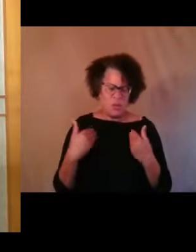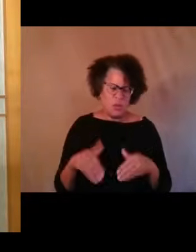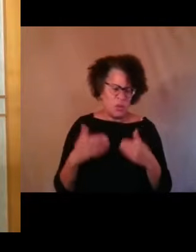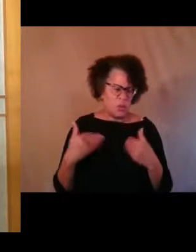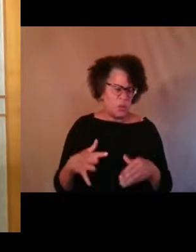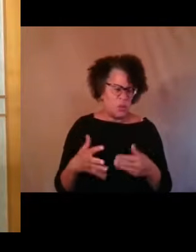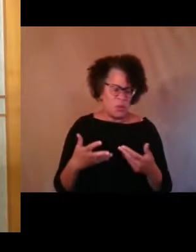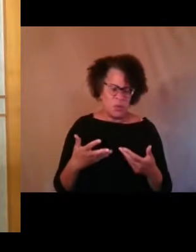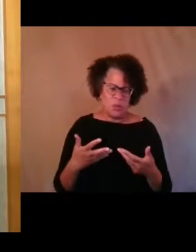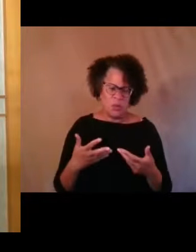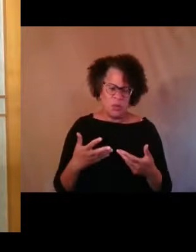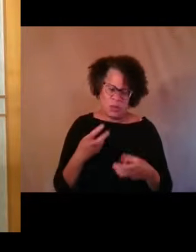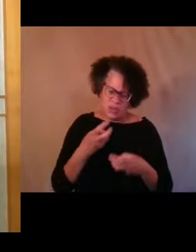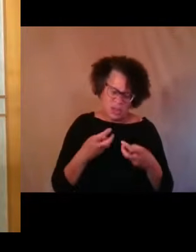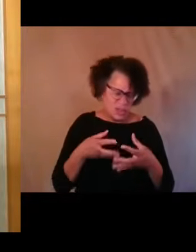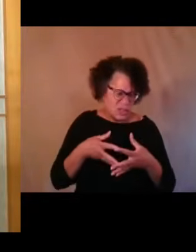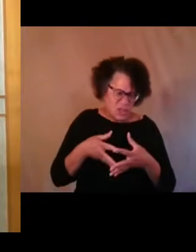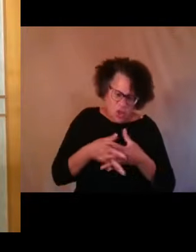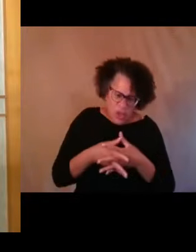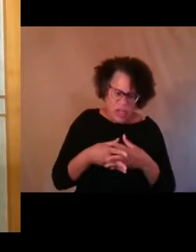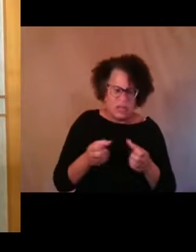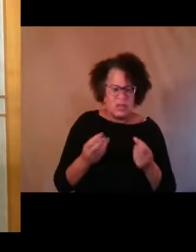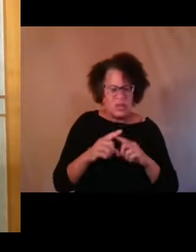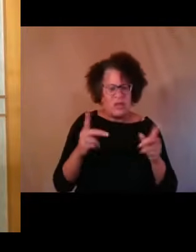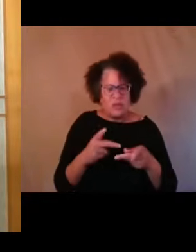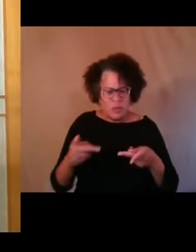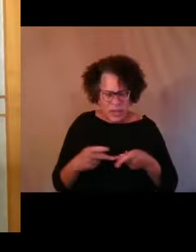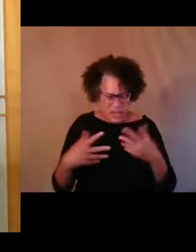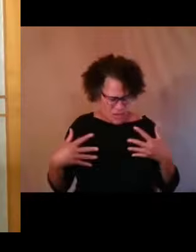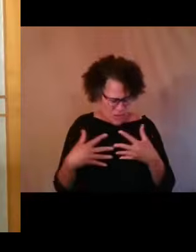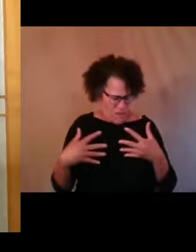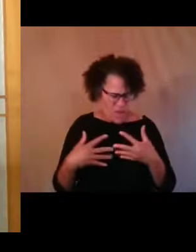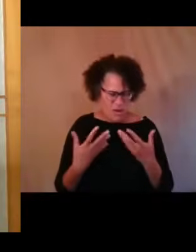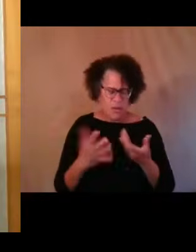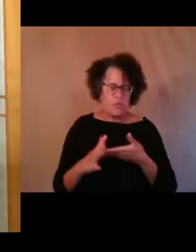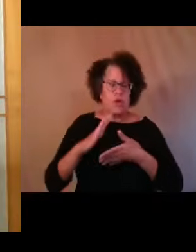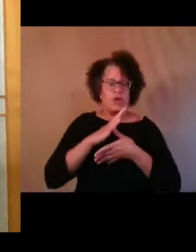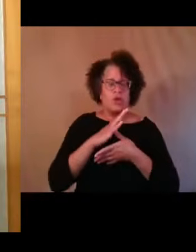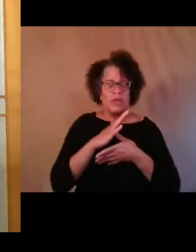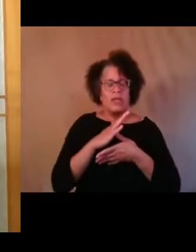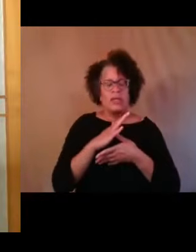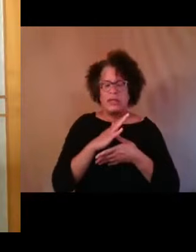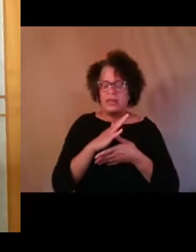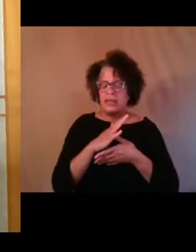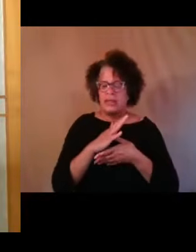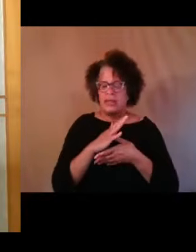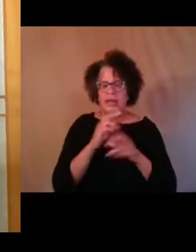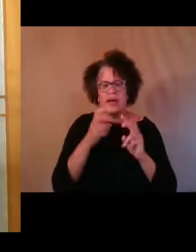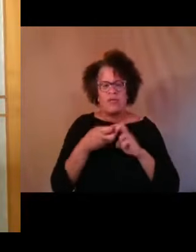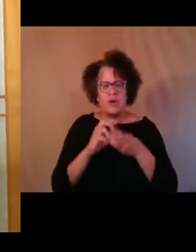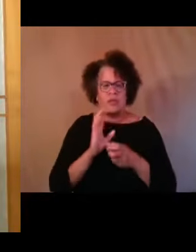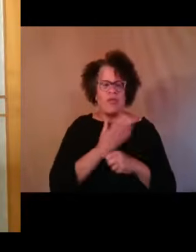and it comes from so many different places that the prioritization of issues for our community is impossible.